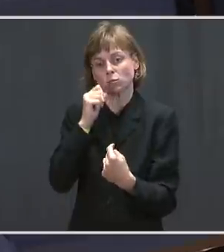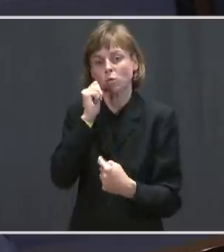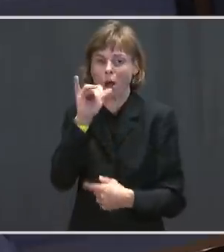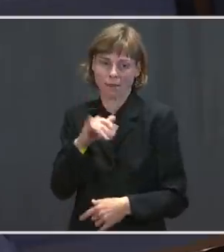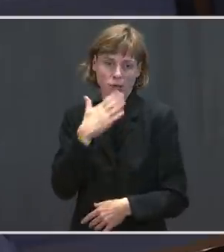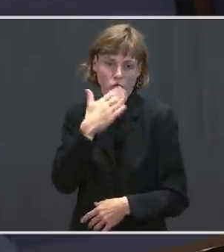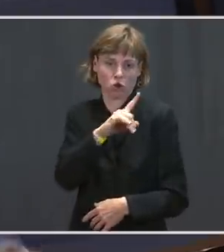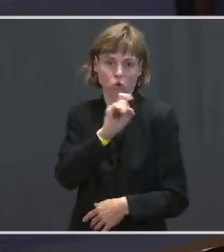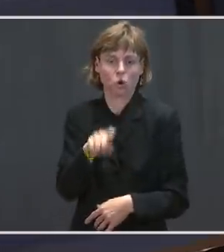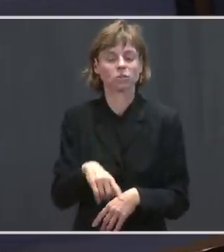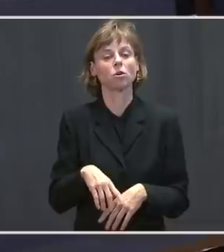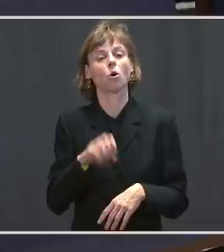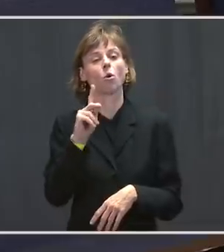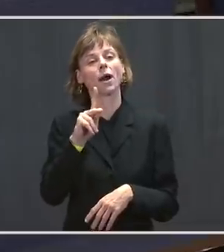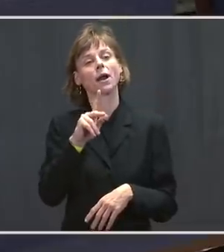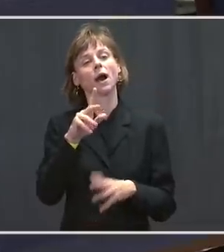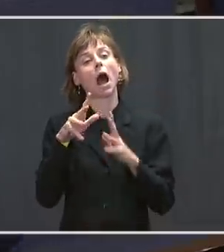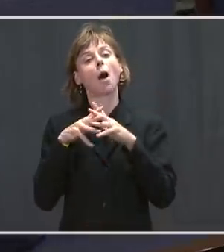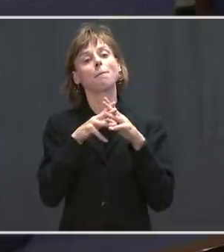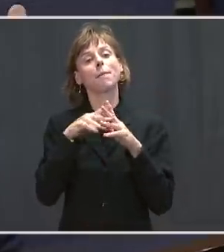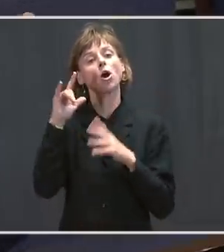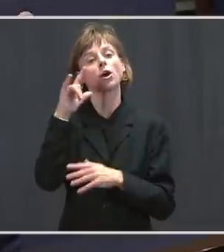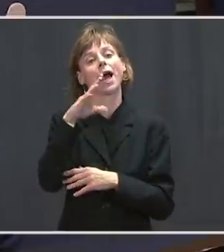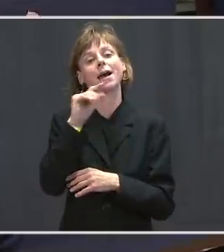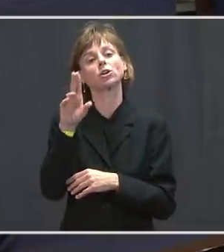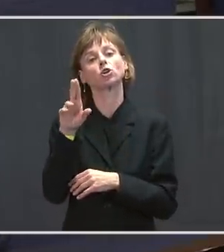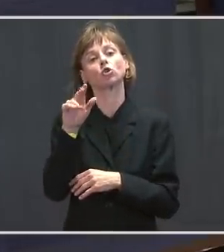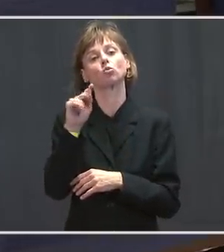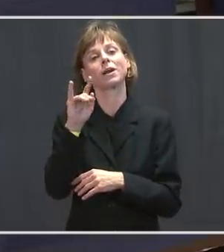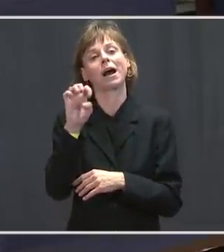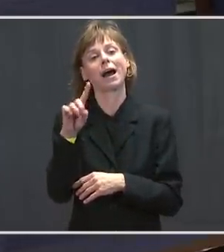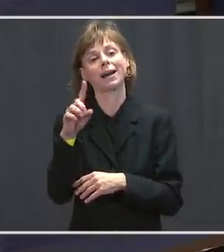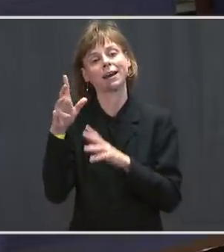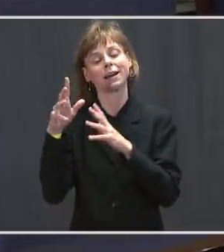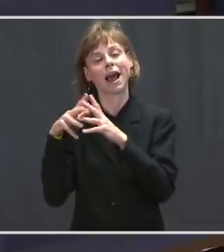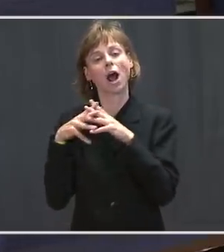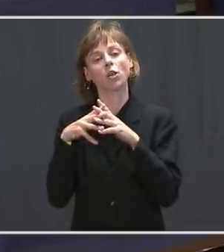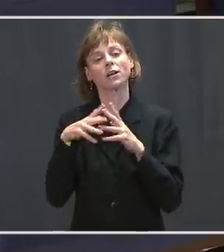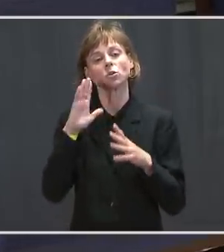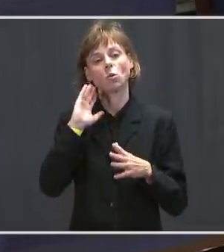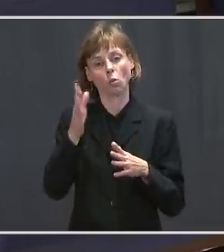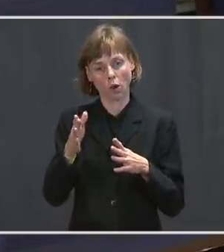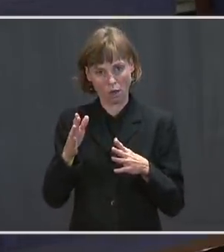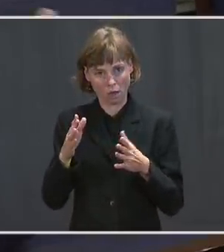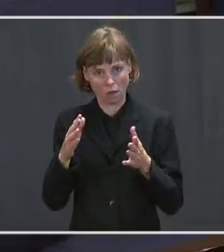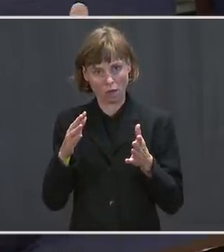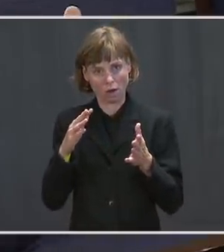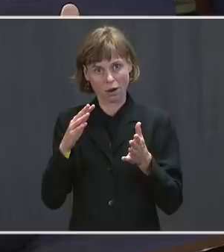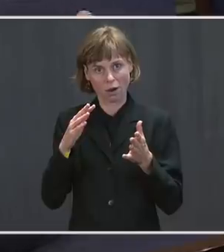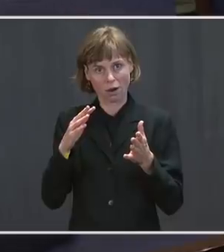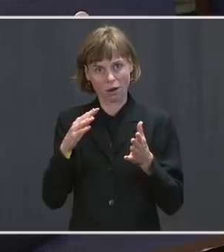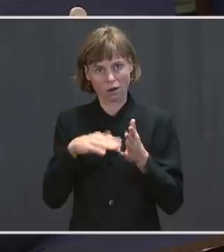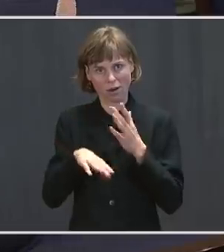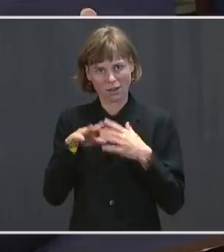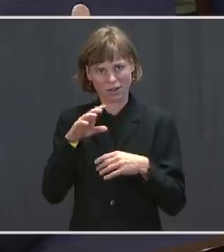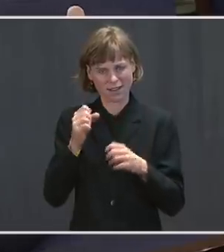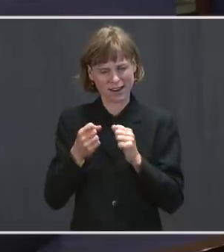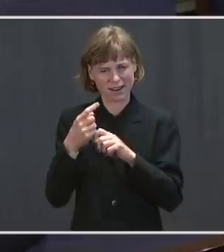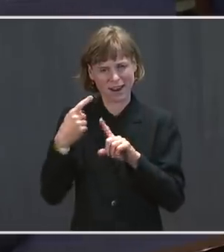and United Airlines are planning to furlough about 27,000 employees by the end of the next month as their federal payroll aid runs out.